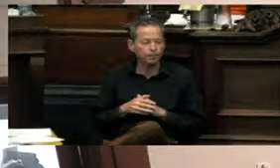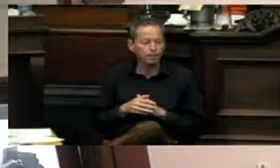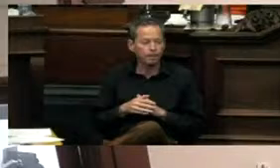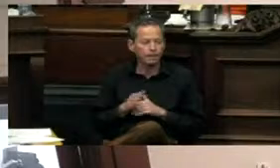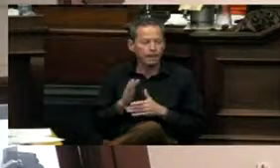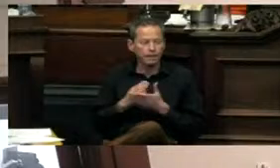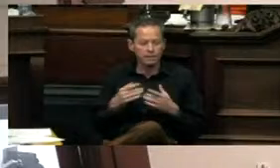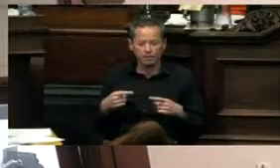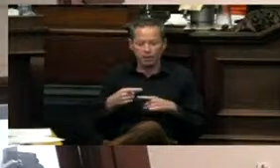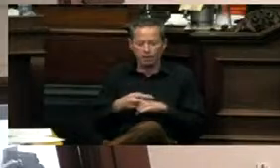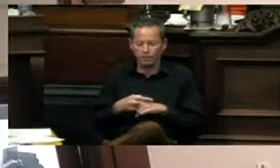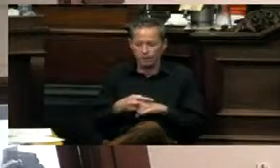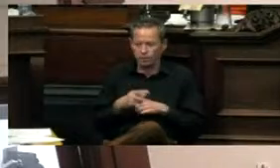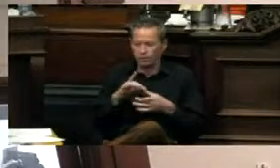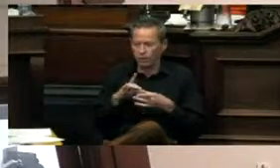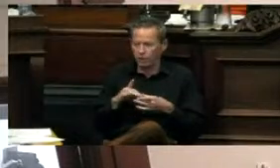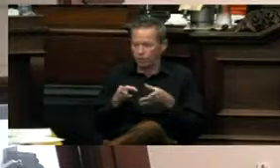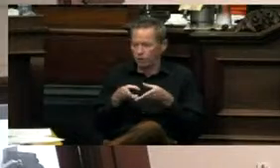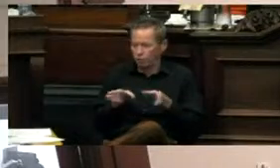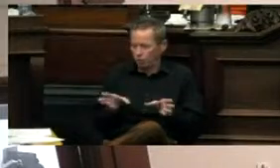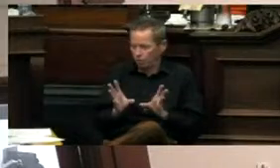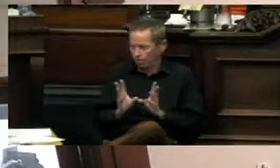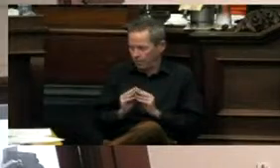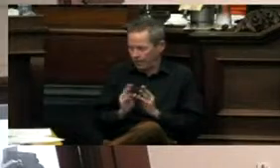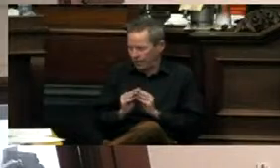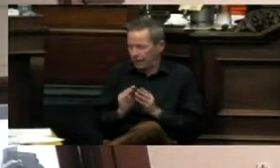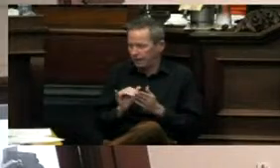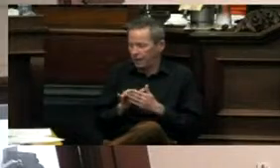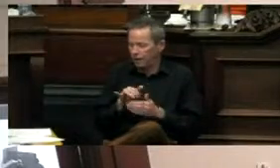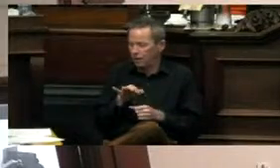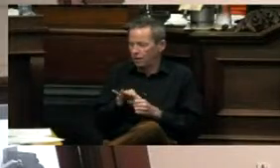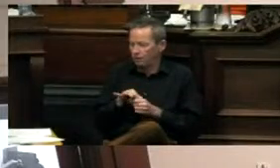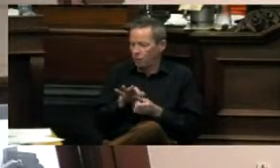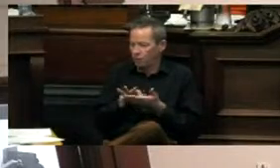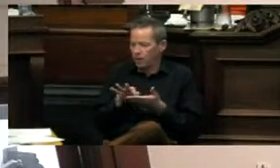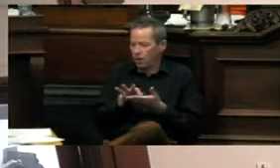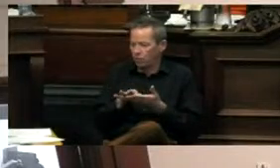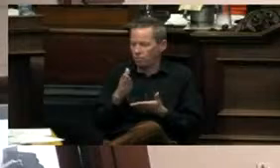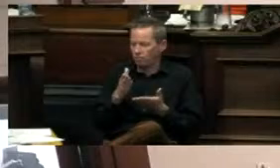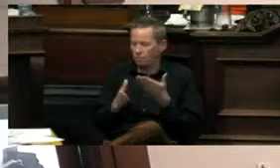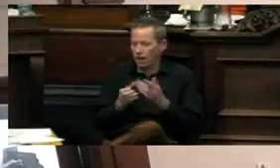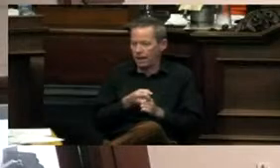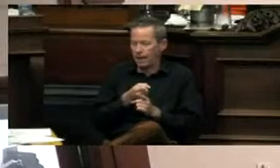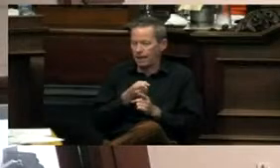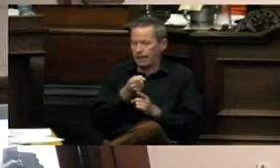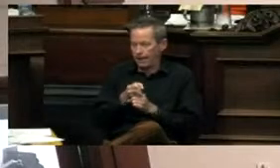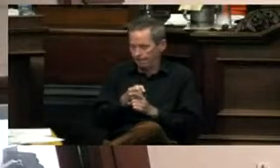the agenda for the month of November and some conflicts